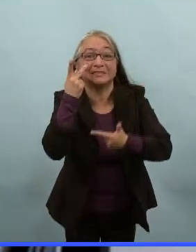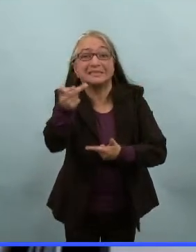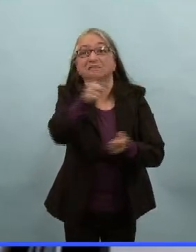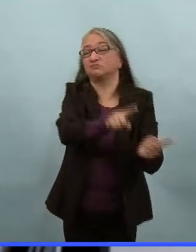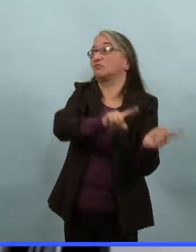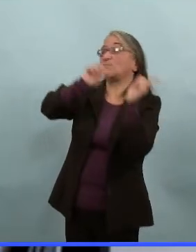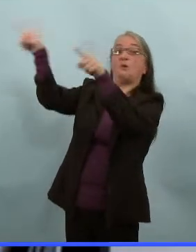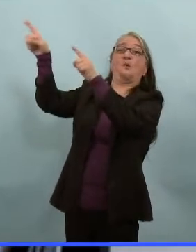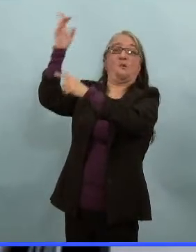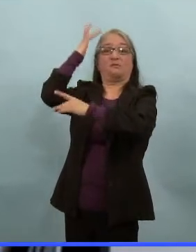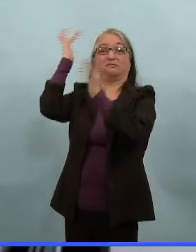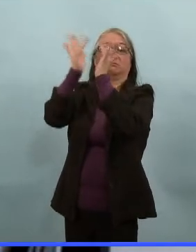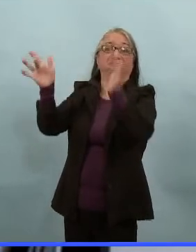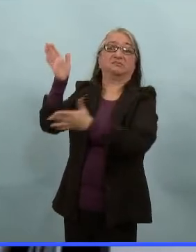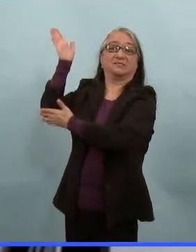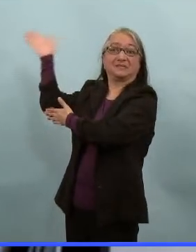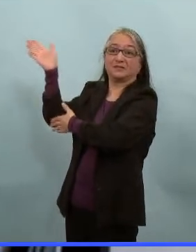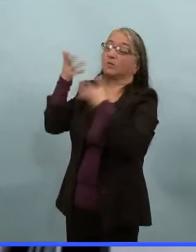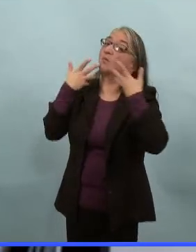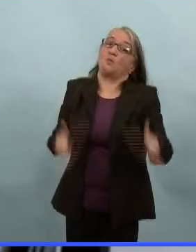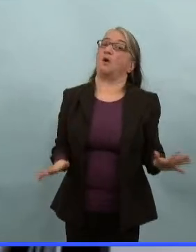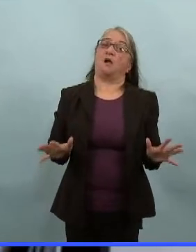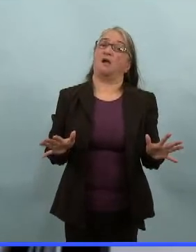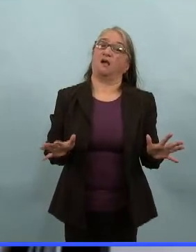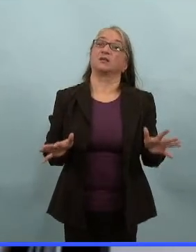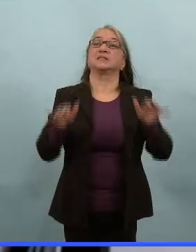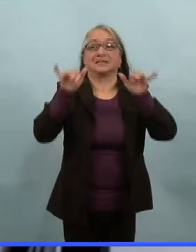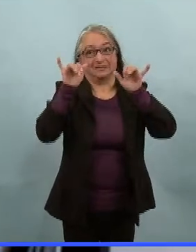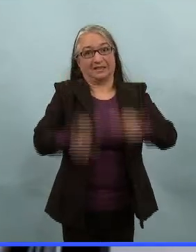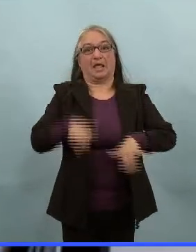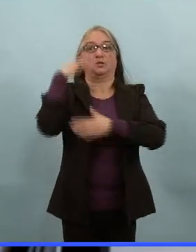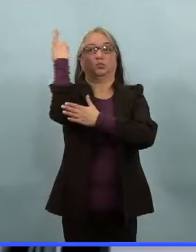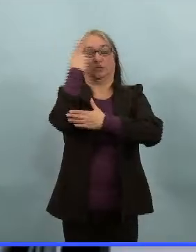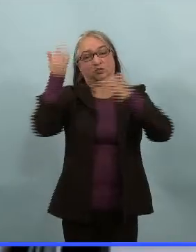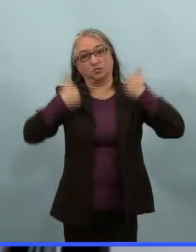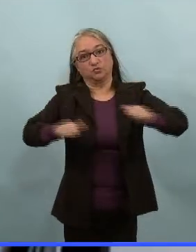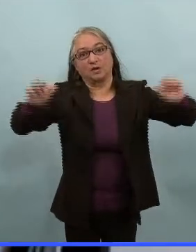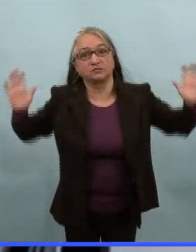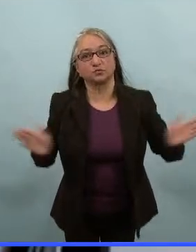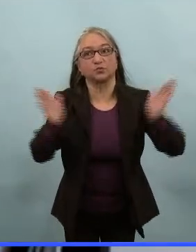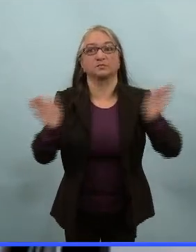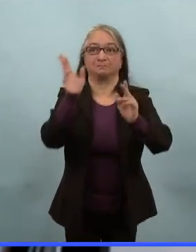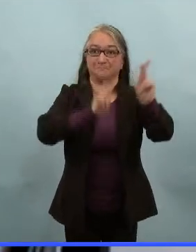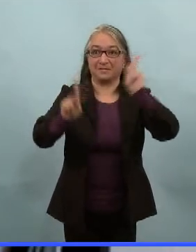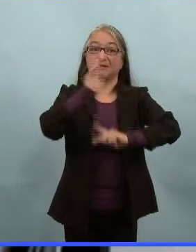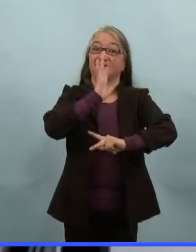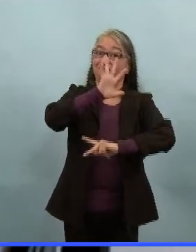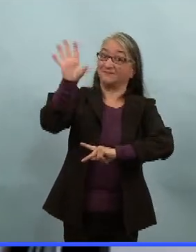so that's why we're really trying to encourage everybody over the age of 50 everybody who has